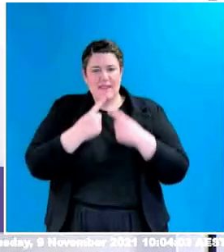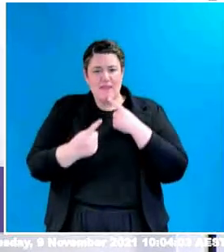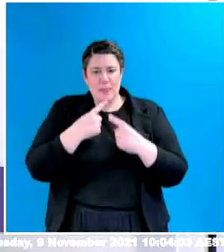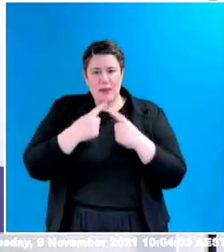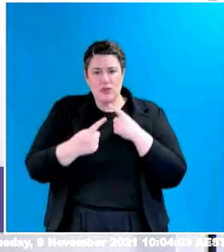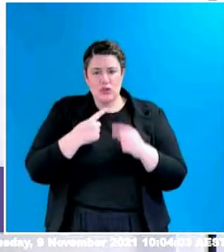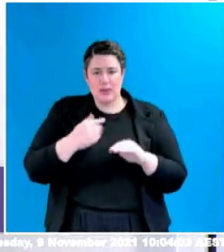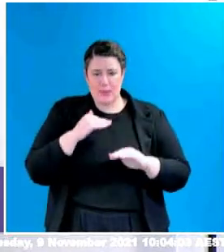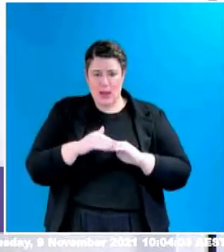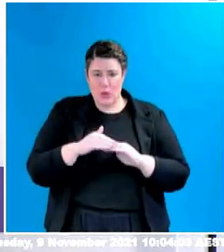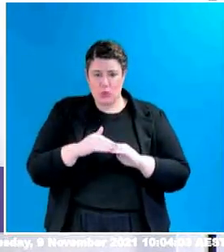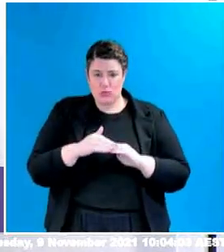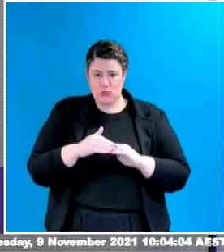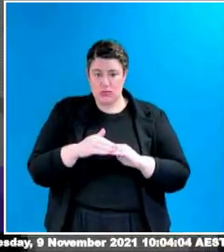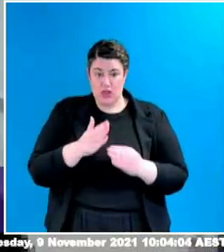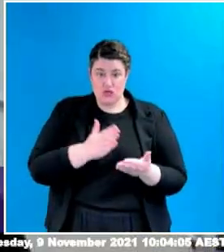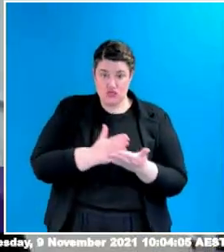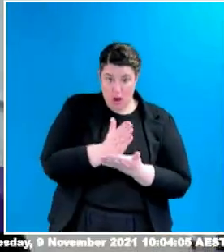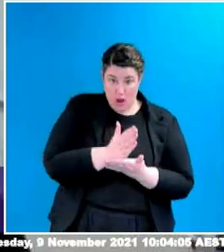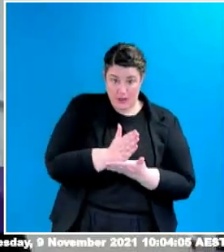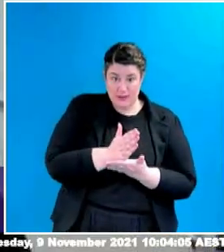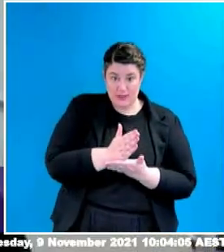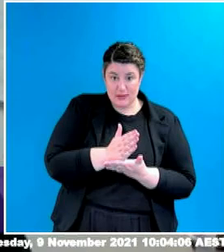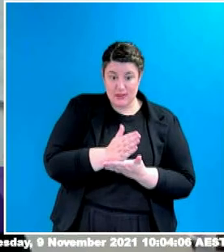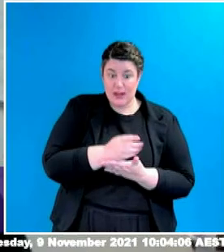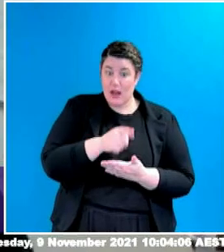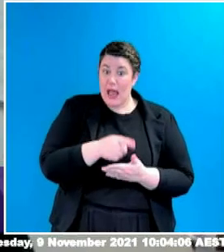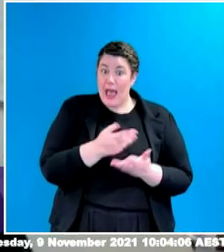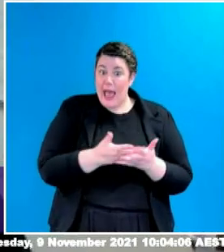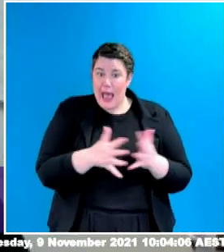right and how it is limited but also why it is limited.